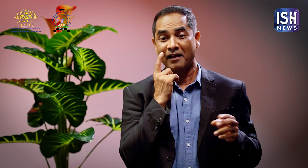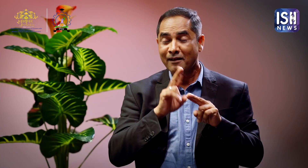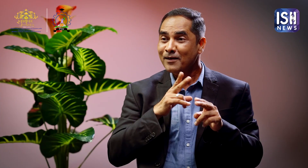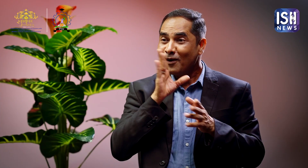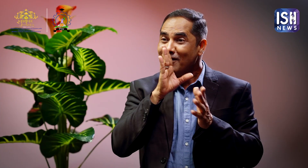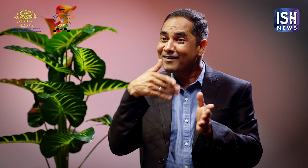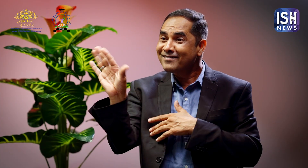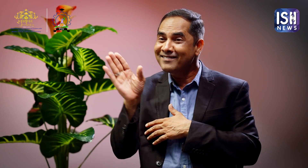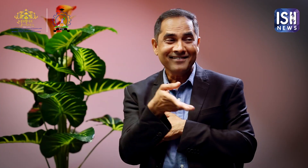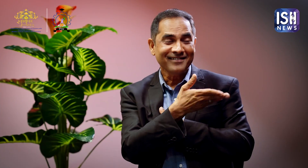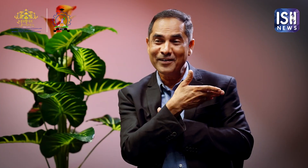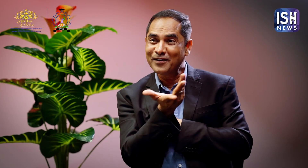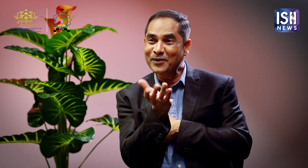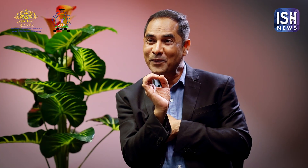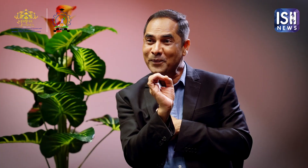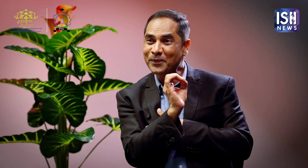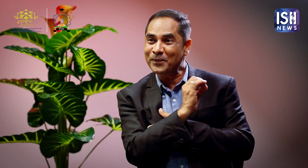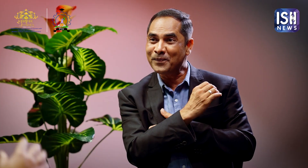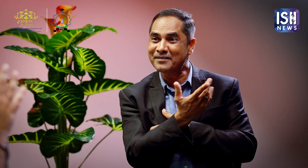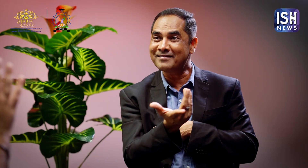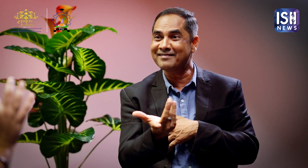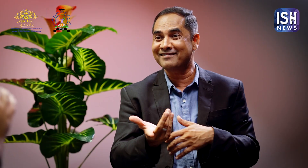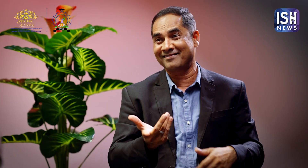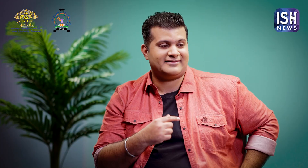If I had taken the railway job, none of these advancements would have occurred.